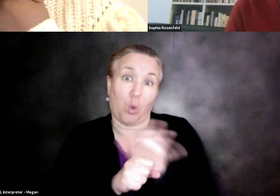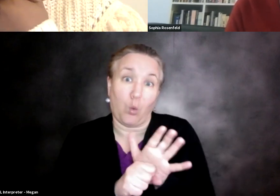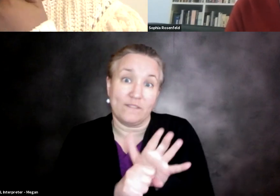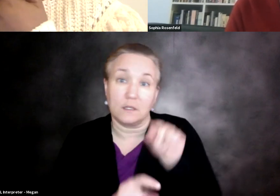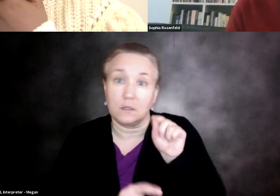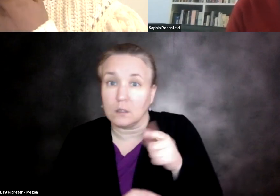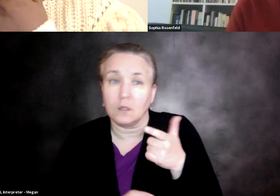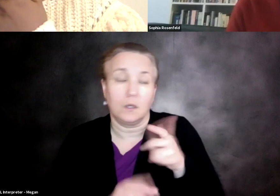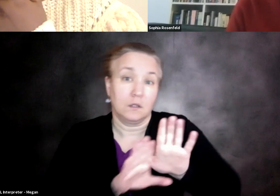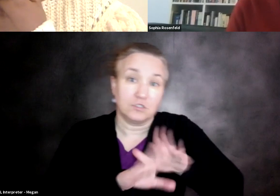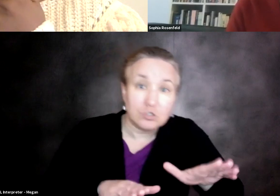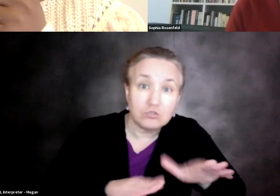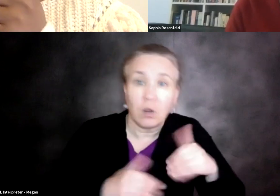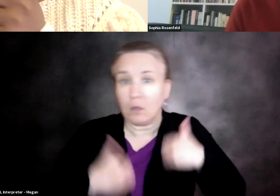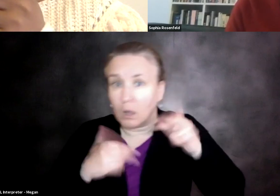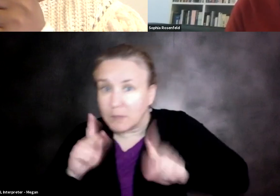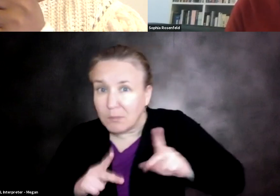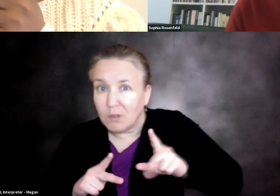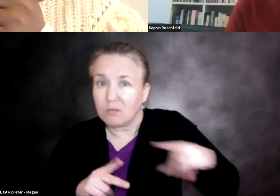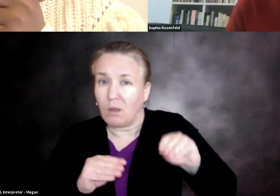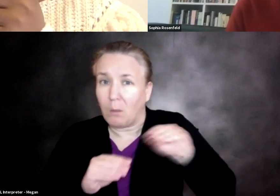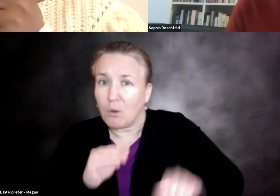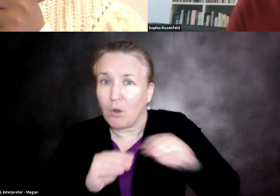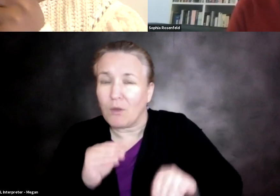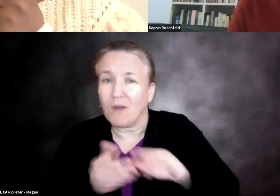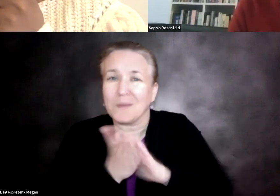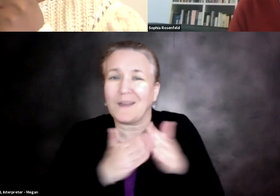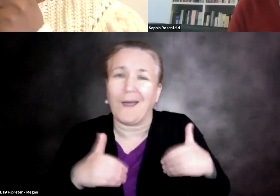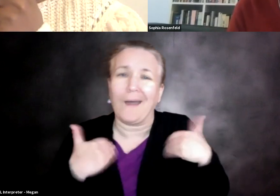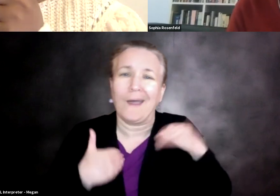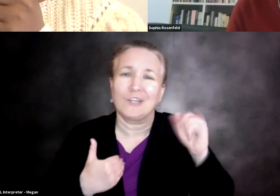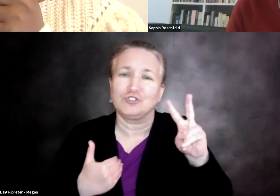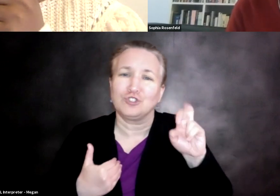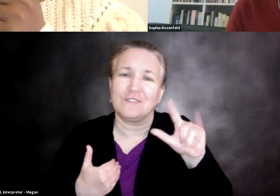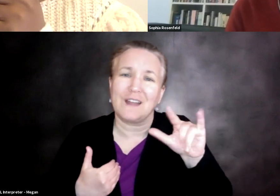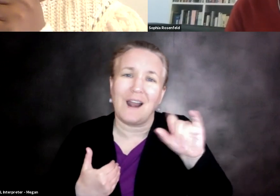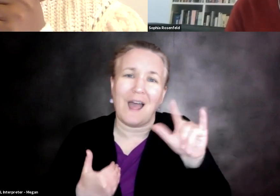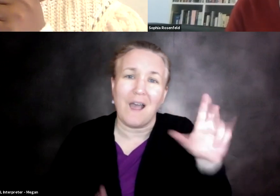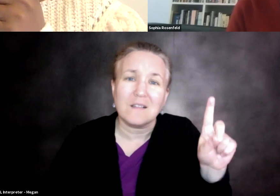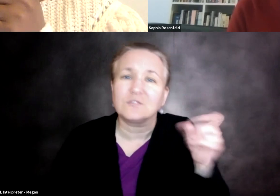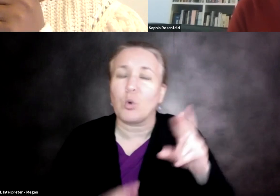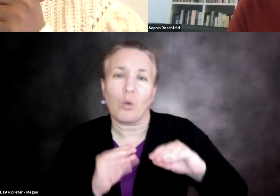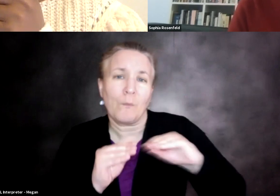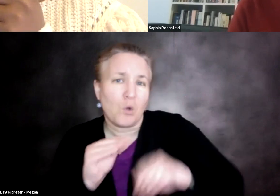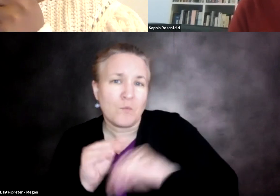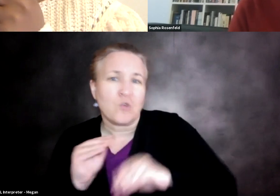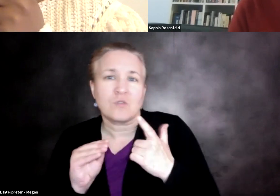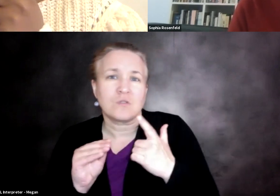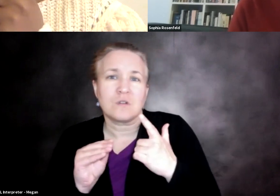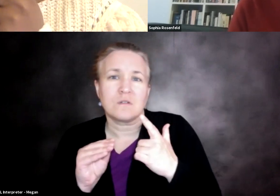or young people being increasingly juvenilized or increasingly sort of rendered mini adults